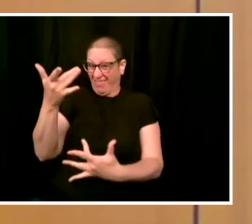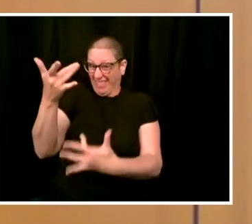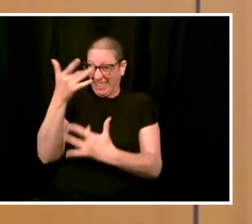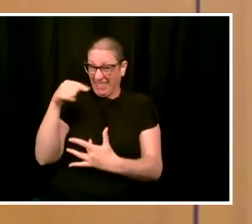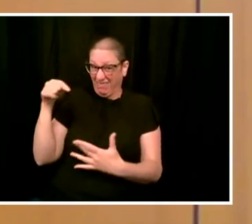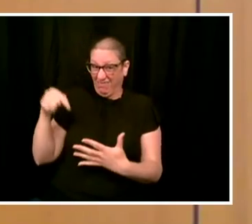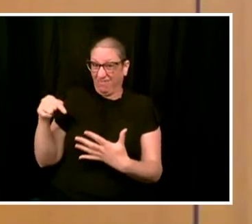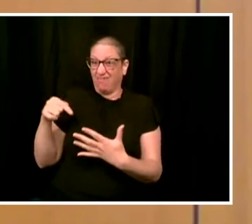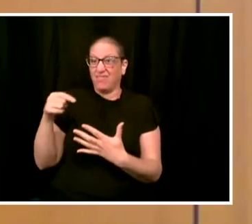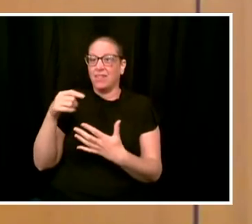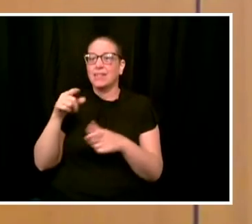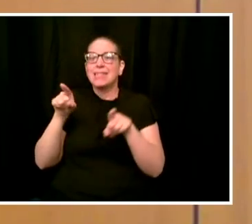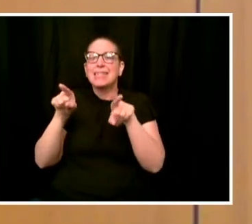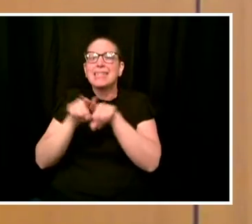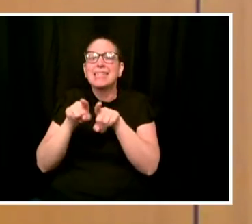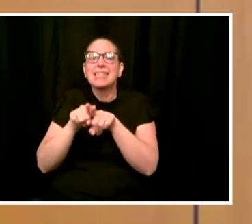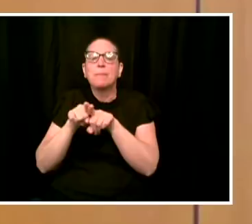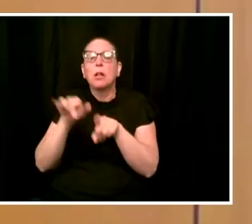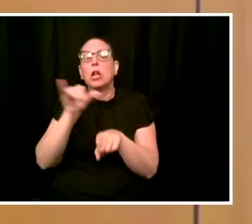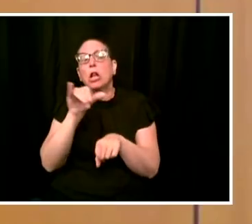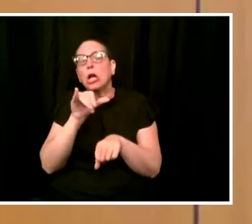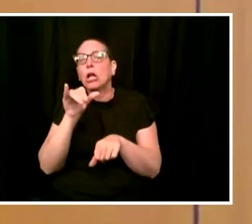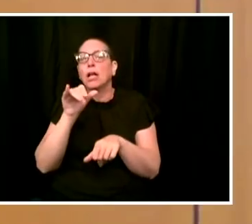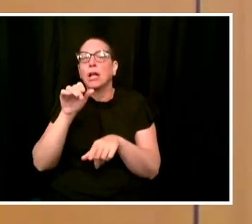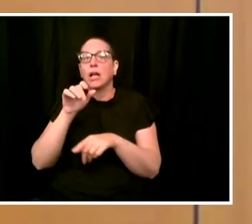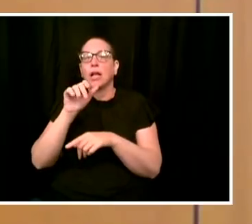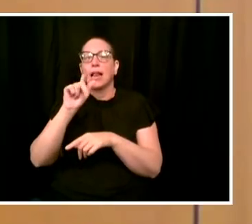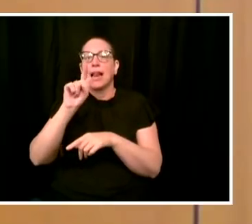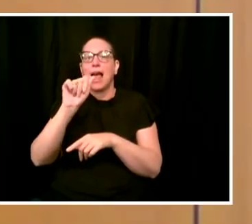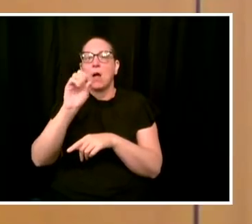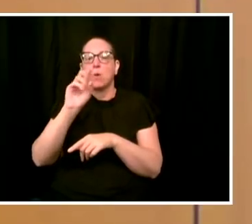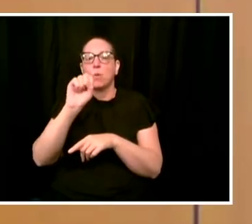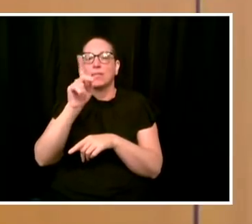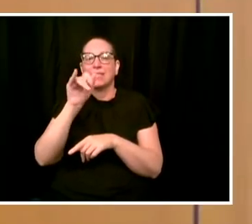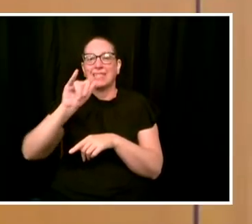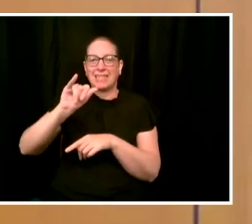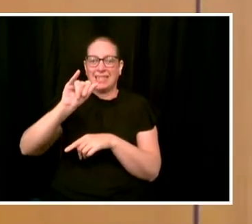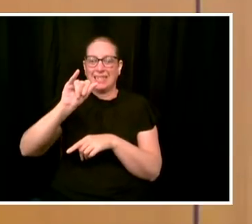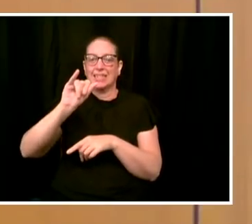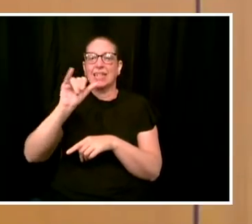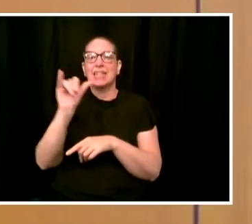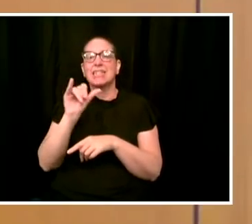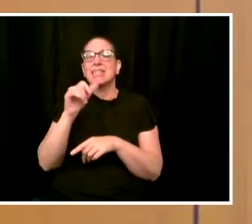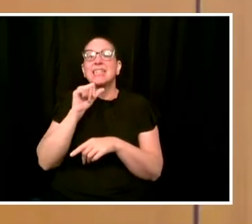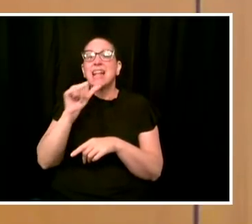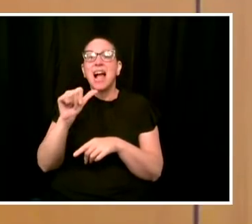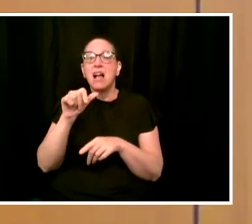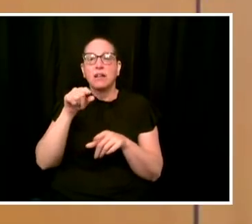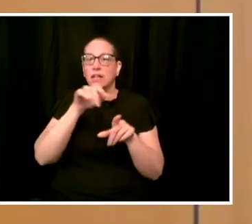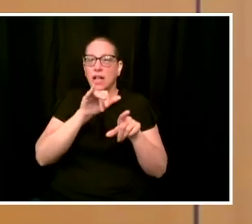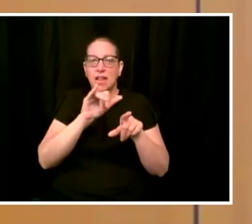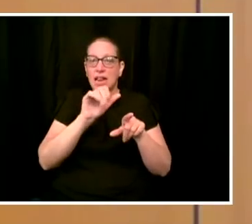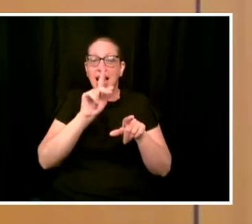YES, SIR. THIS SYNDROME IS